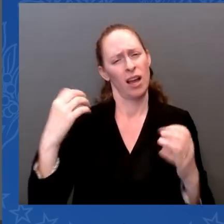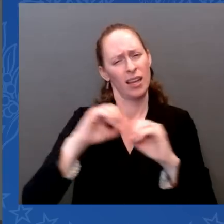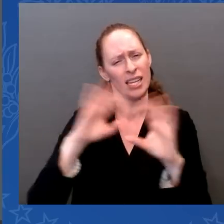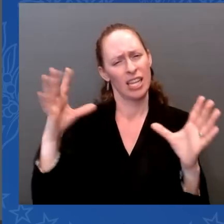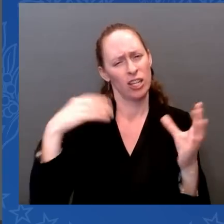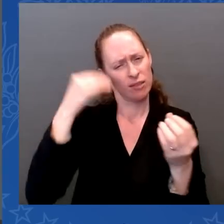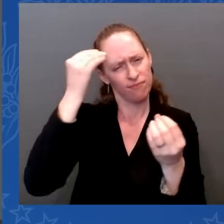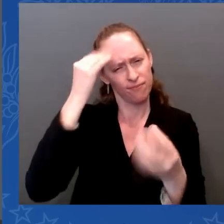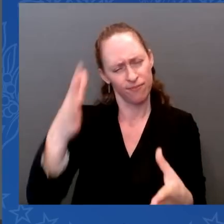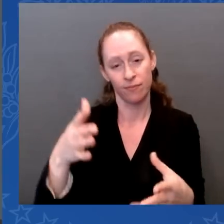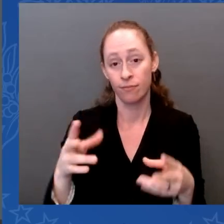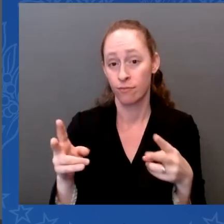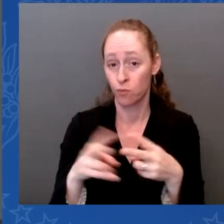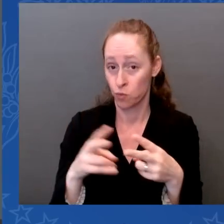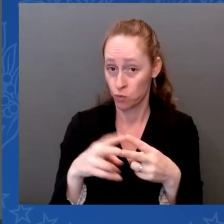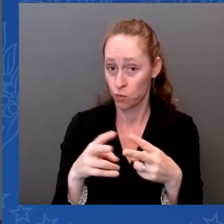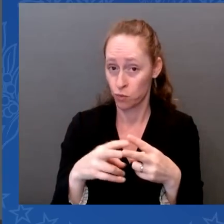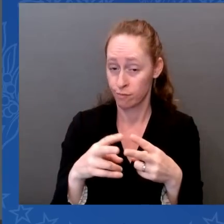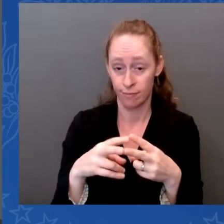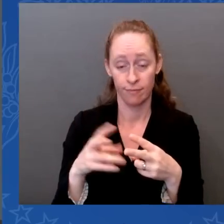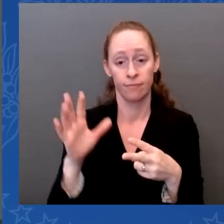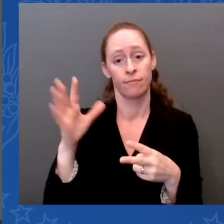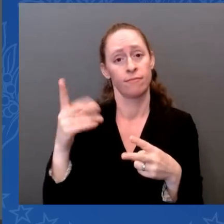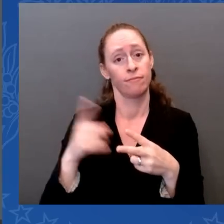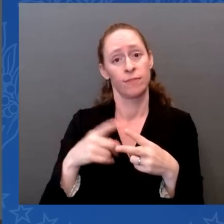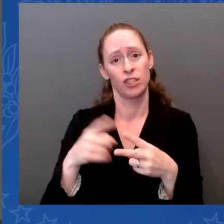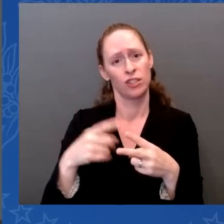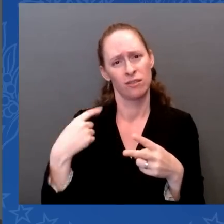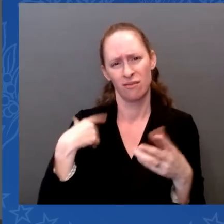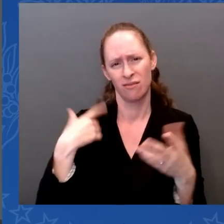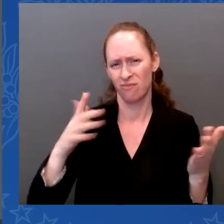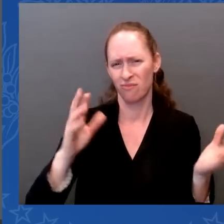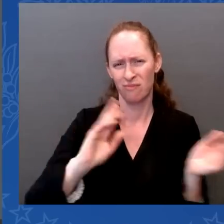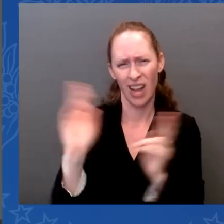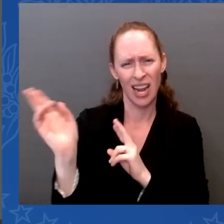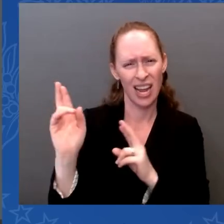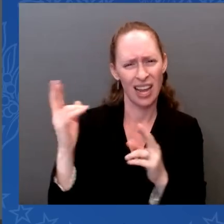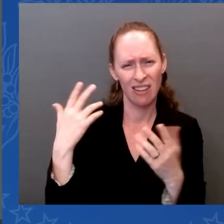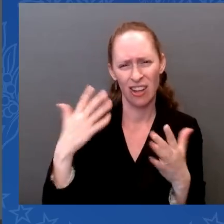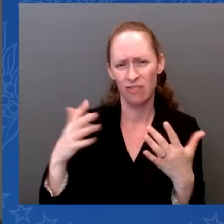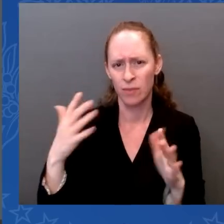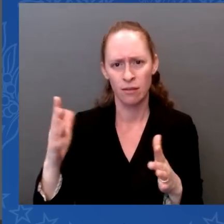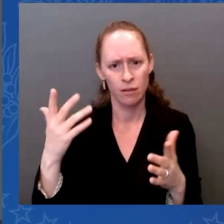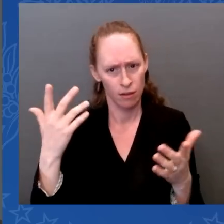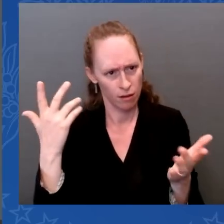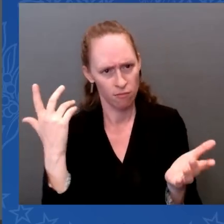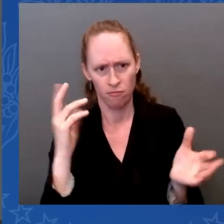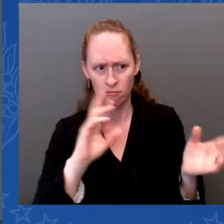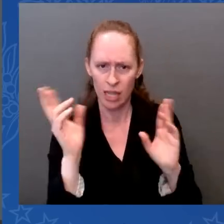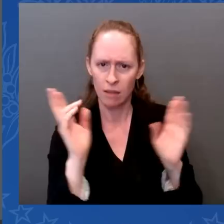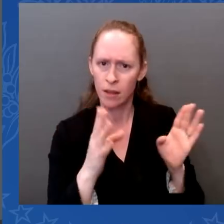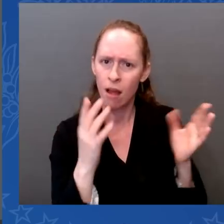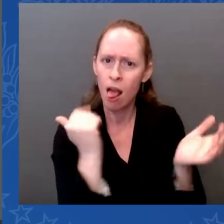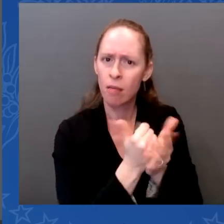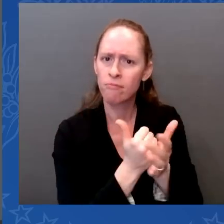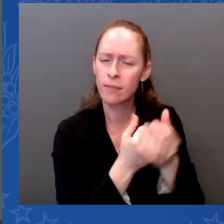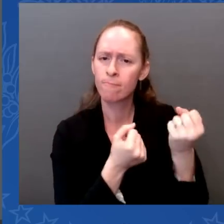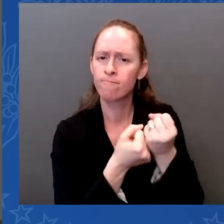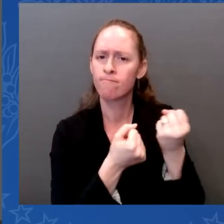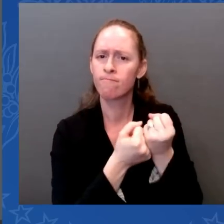to help the people of Florida. I've approved Florida's request for emergency assistance immediately upon receiving it from the governor when I received it.